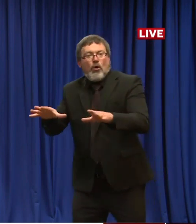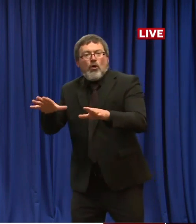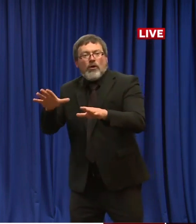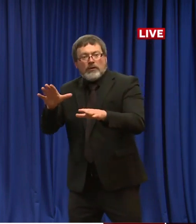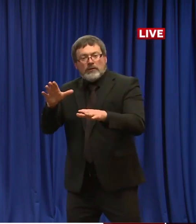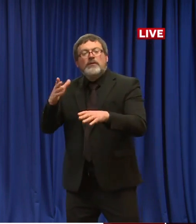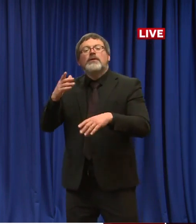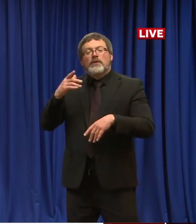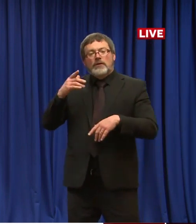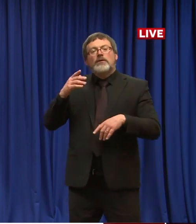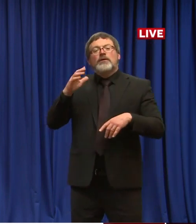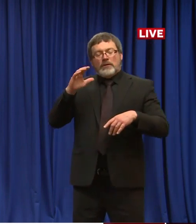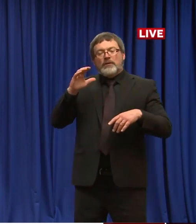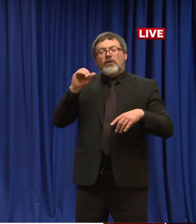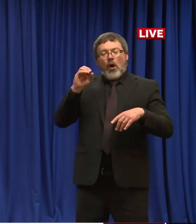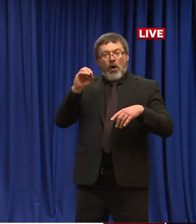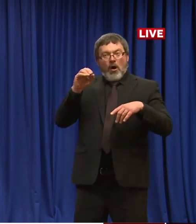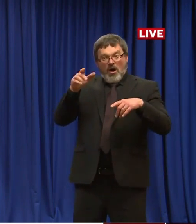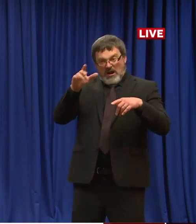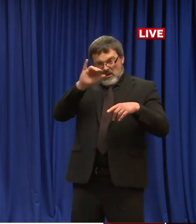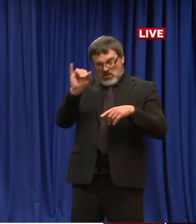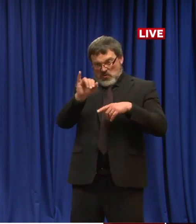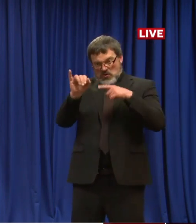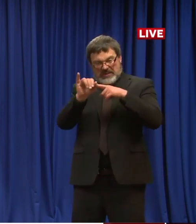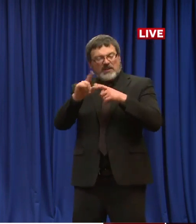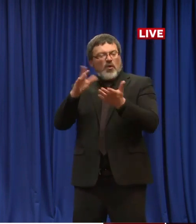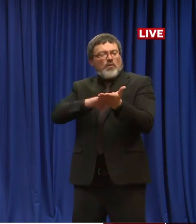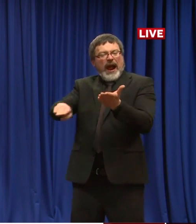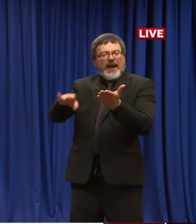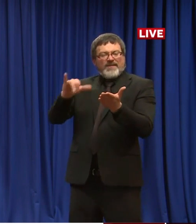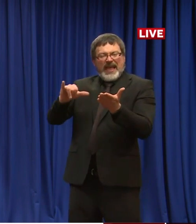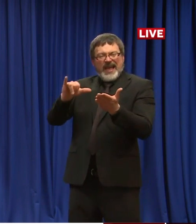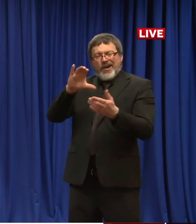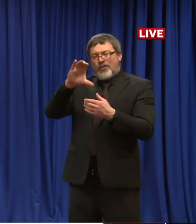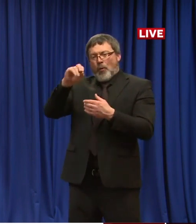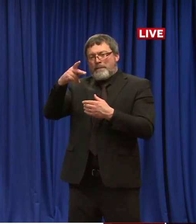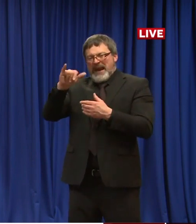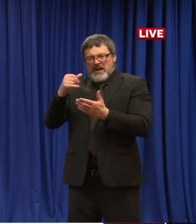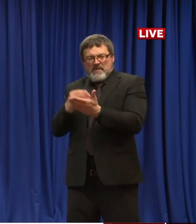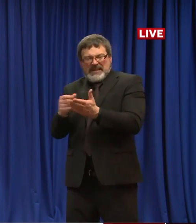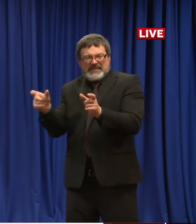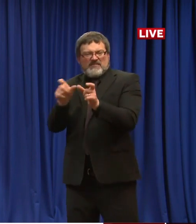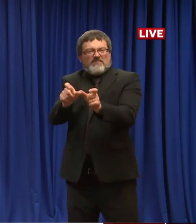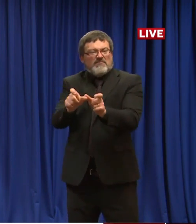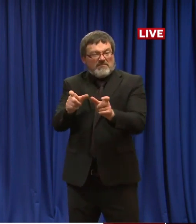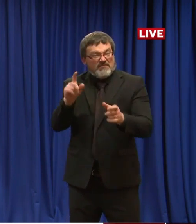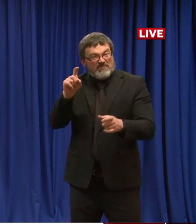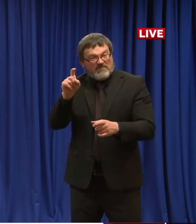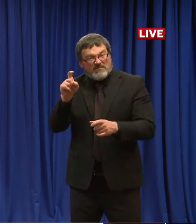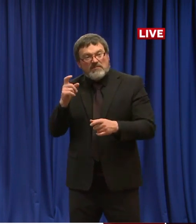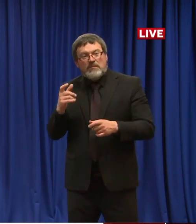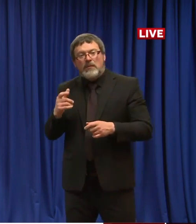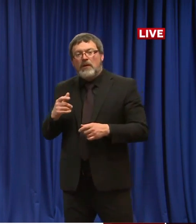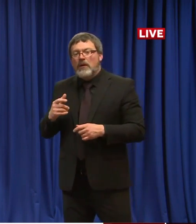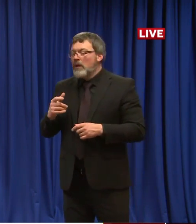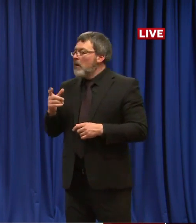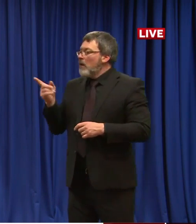THAT THE THE PRIVATE INSURANCE COMPANIES ARE STEPPING UP AND WAVING THOSE COSTS AND THOSE THOSE CO-PAYS AND THINGS OF THAT NATURE.